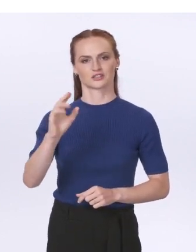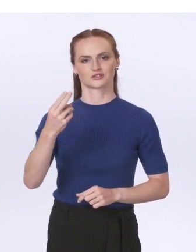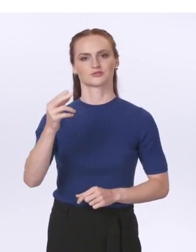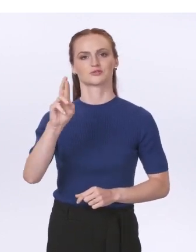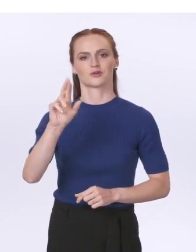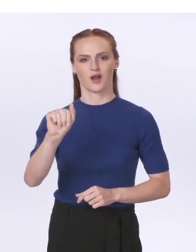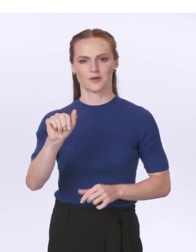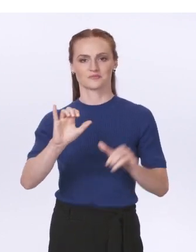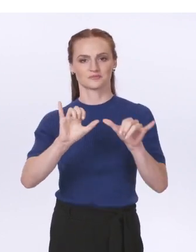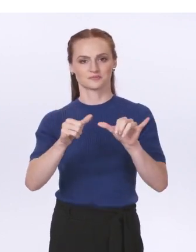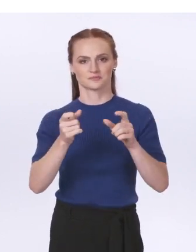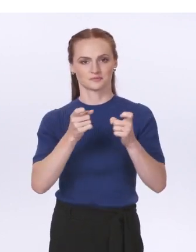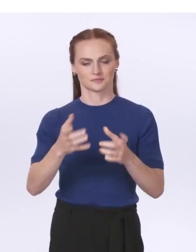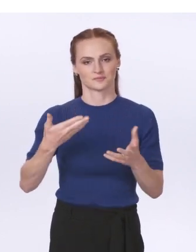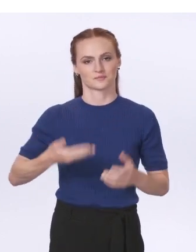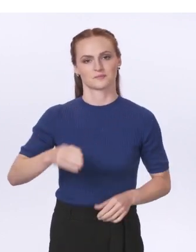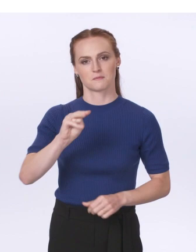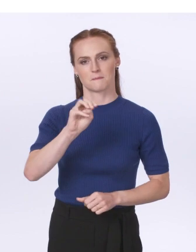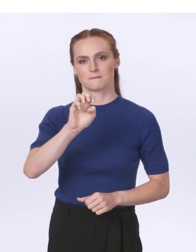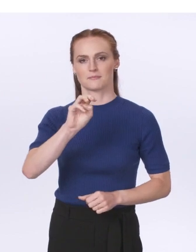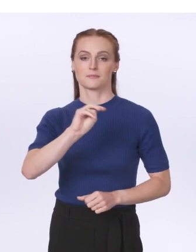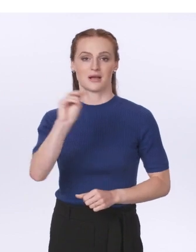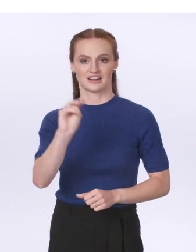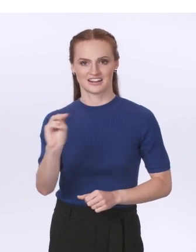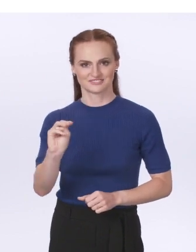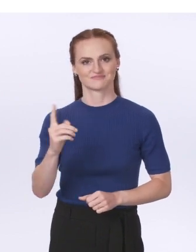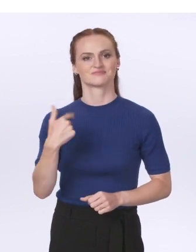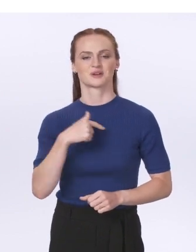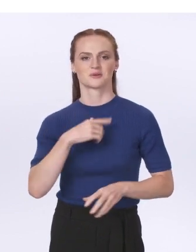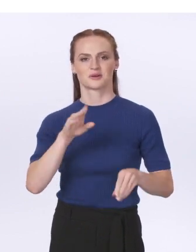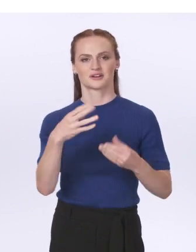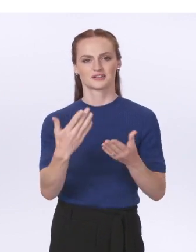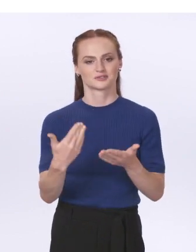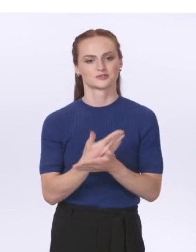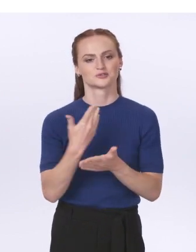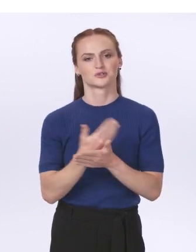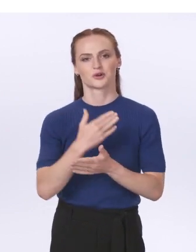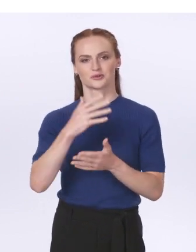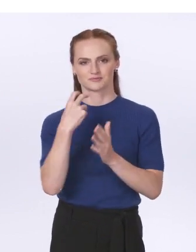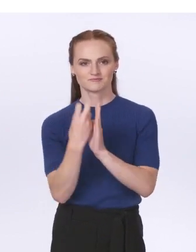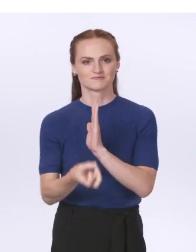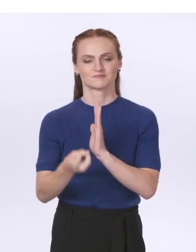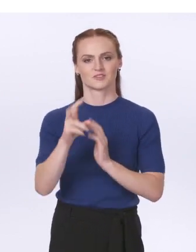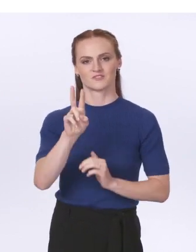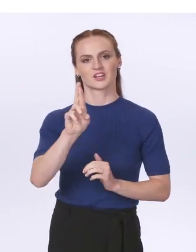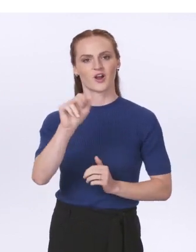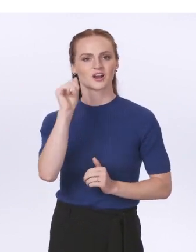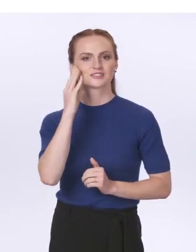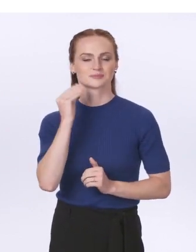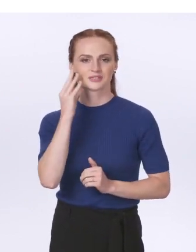bringing new interactive VR experiences to life. Specifically, we'll talk about the inputs